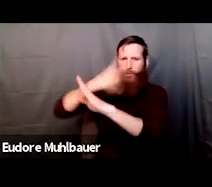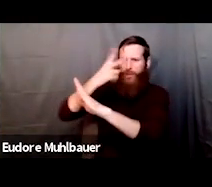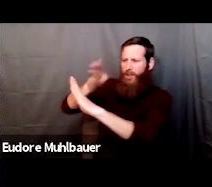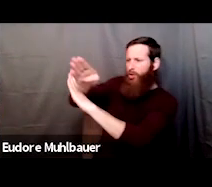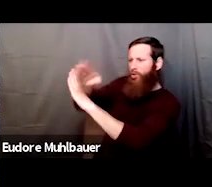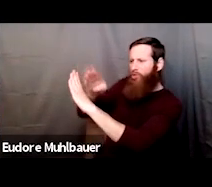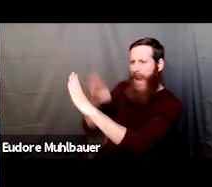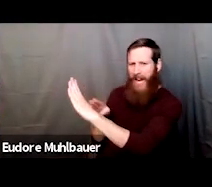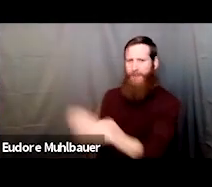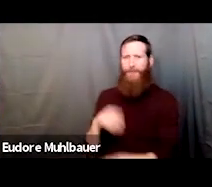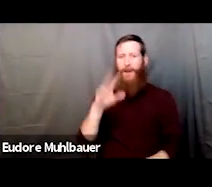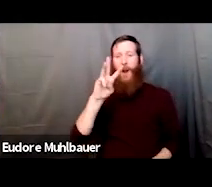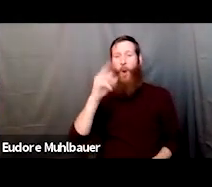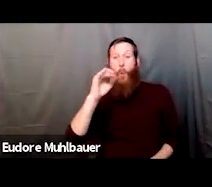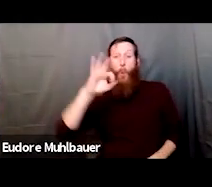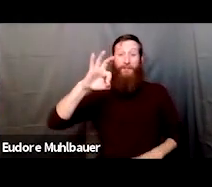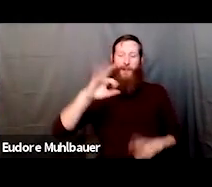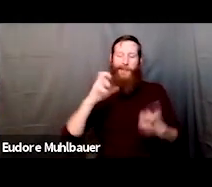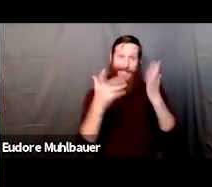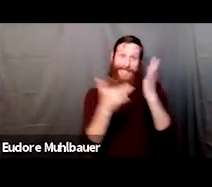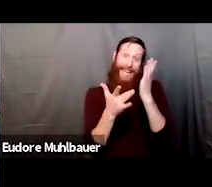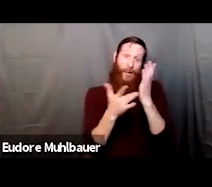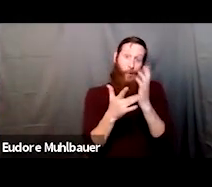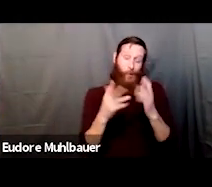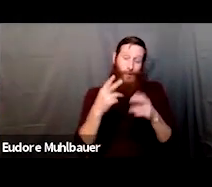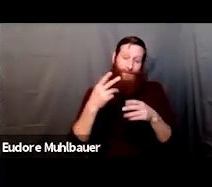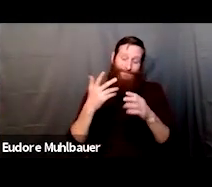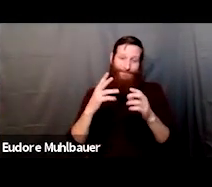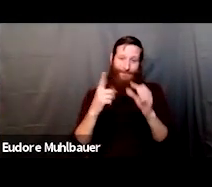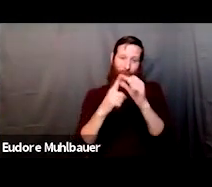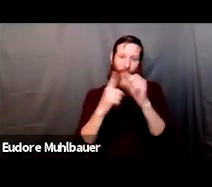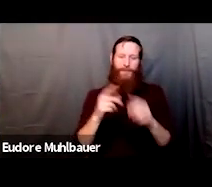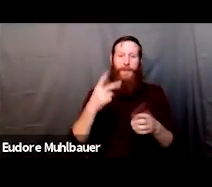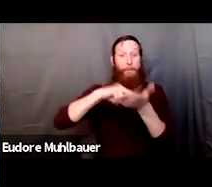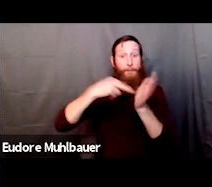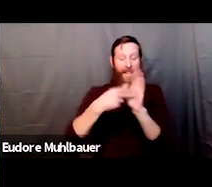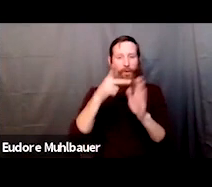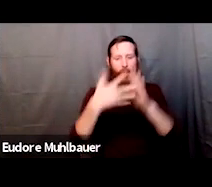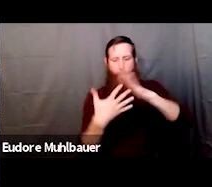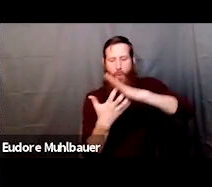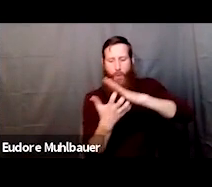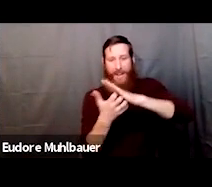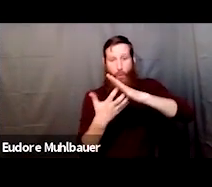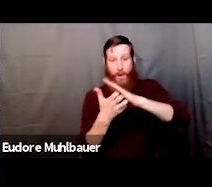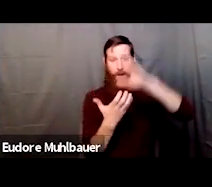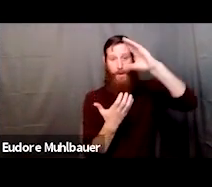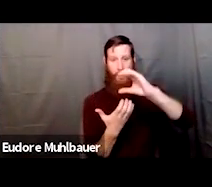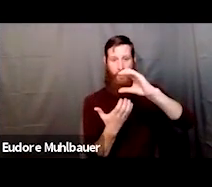Whumpfing is a technical term, believe it or not, it refers to a collapse in a weak layer in the snow